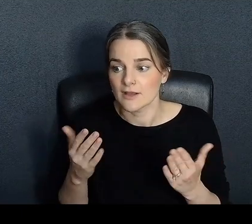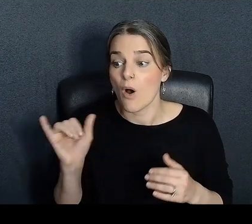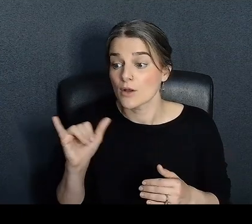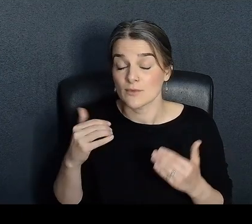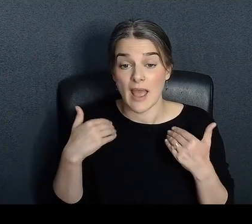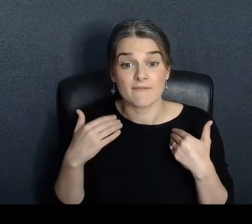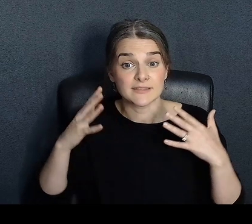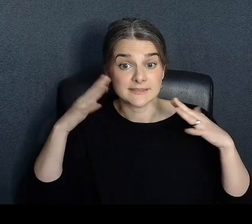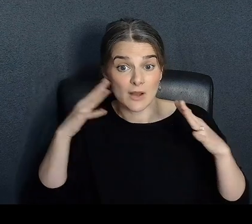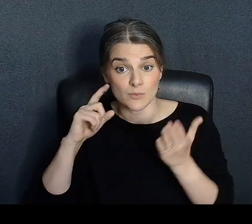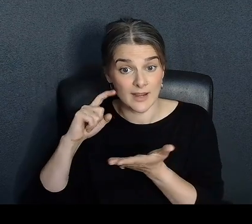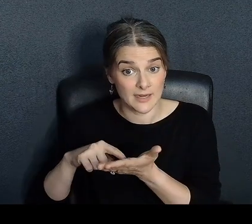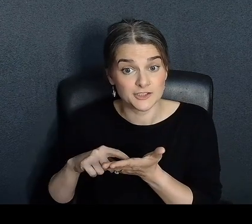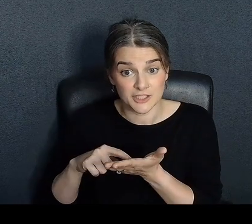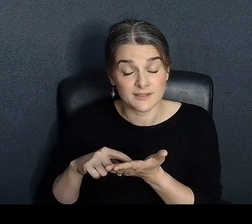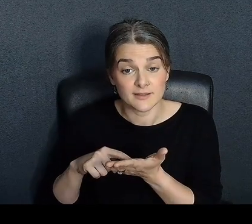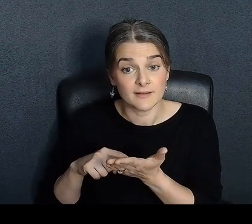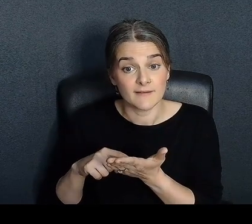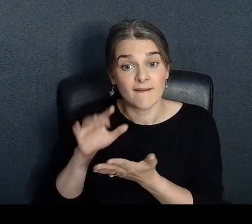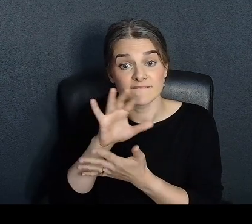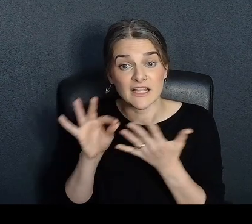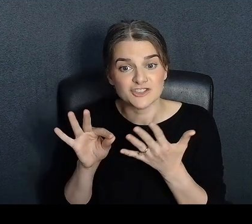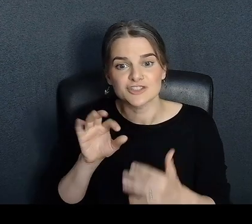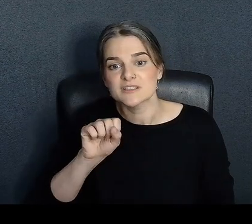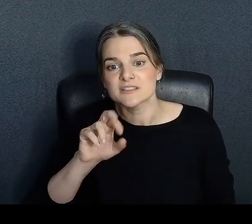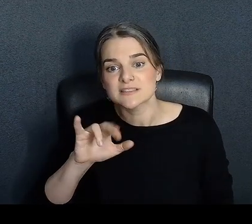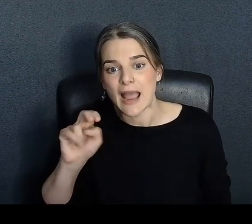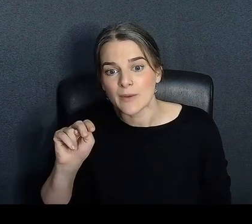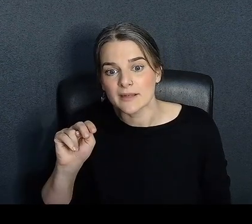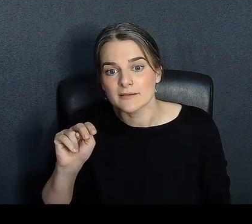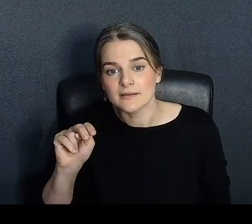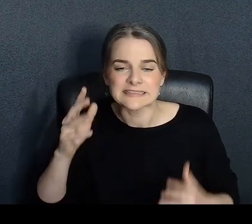It's a siren, a sound that has been recognized as a siren.